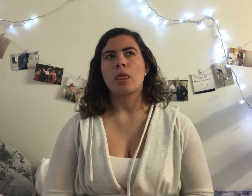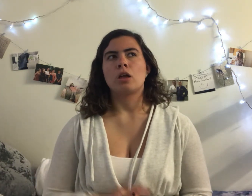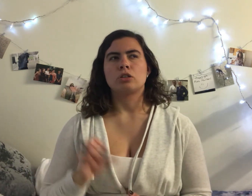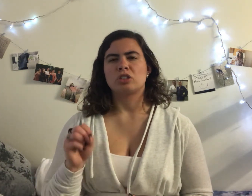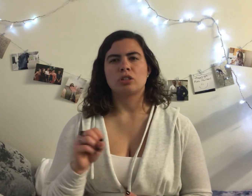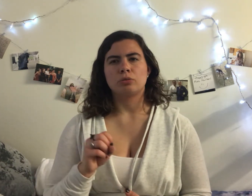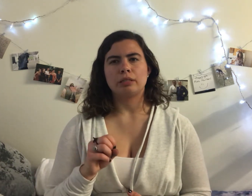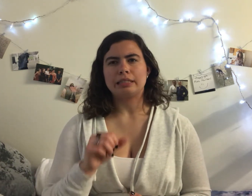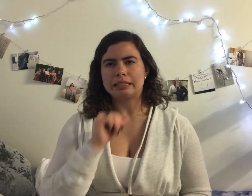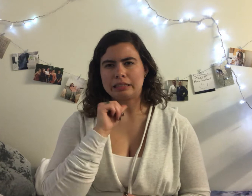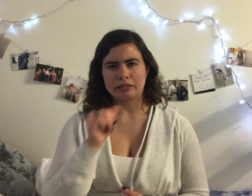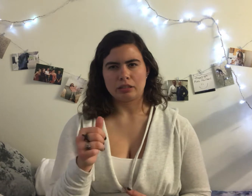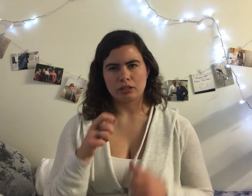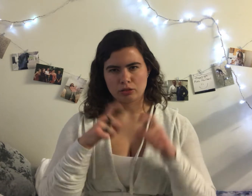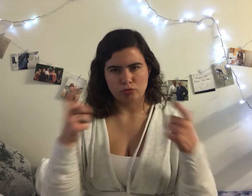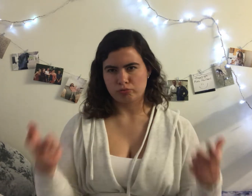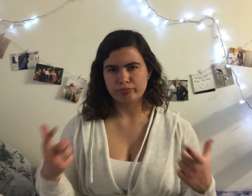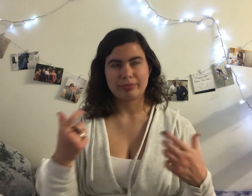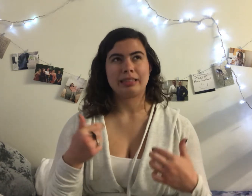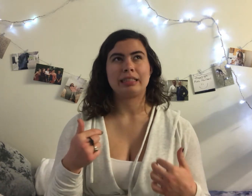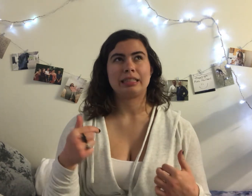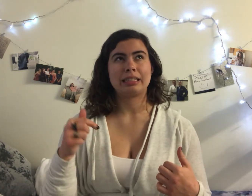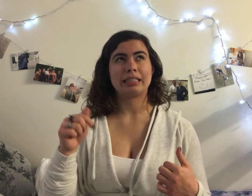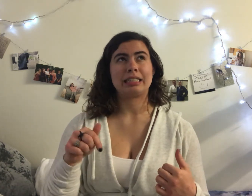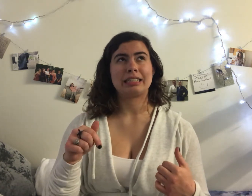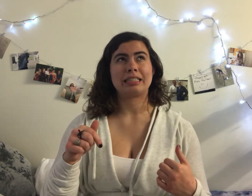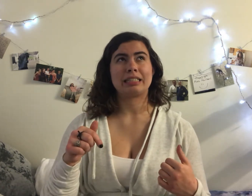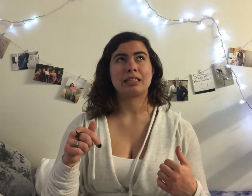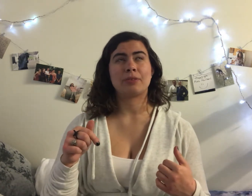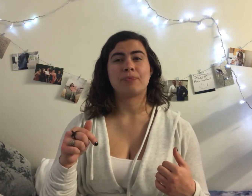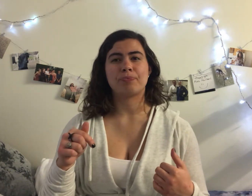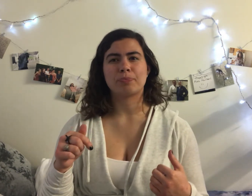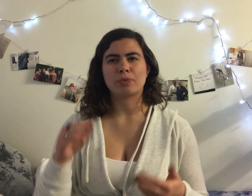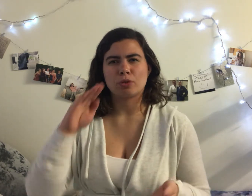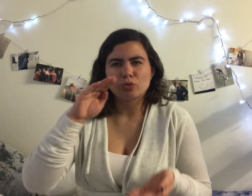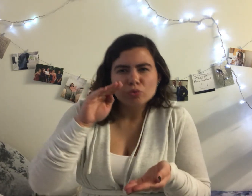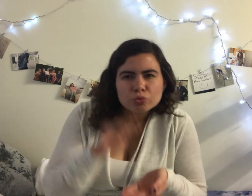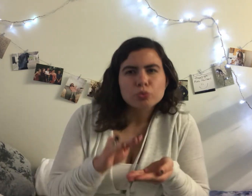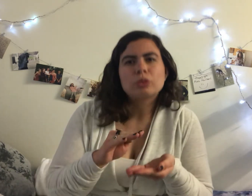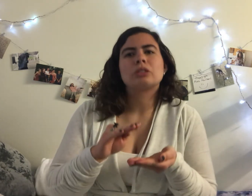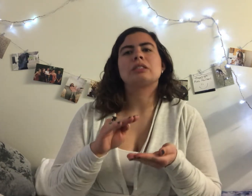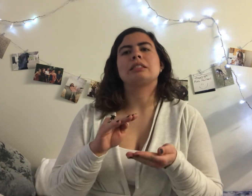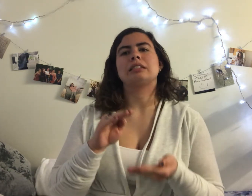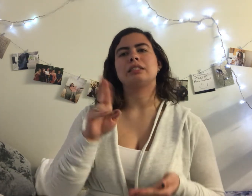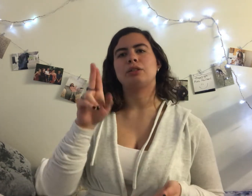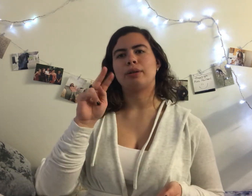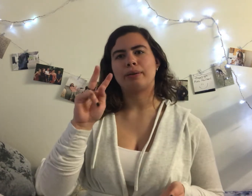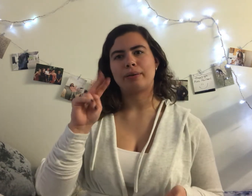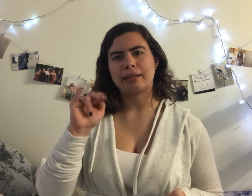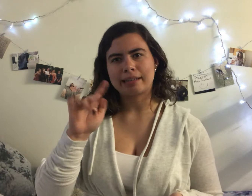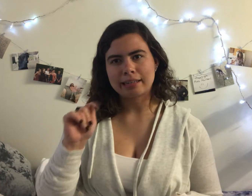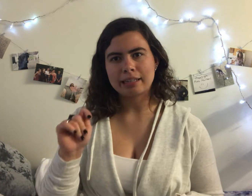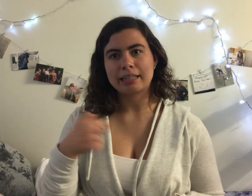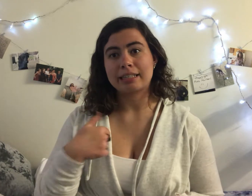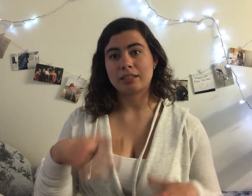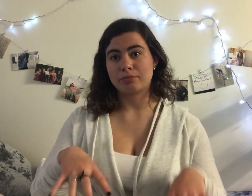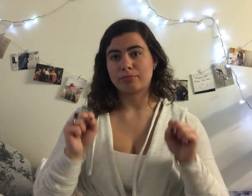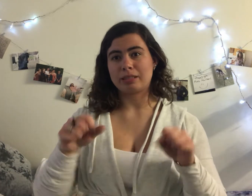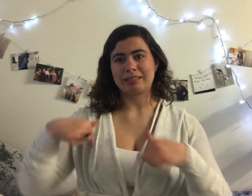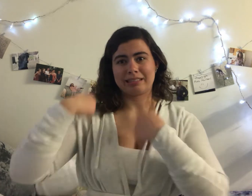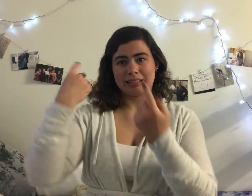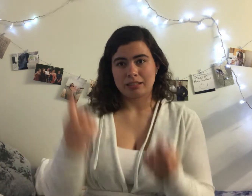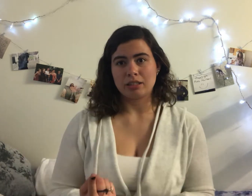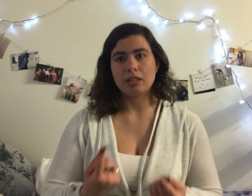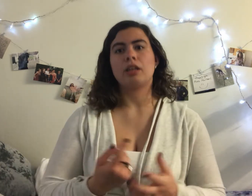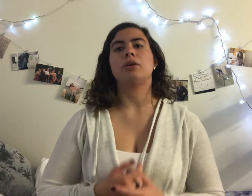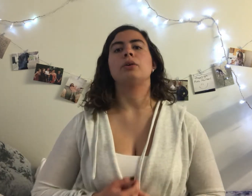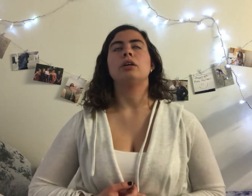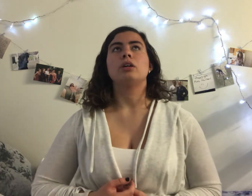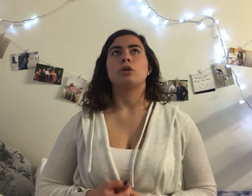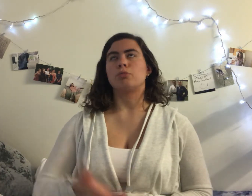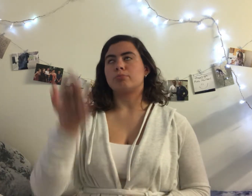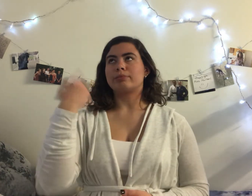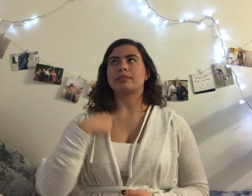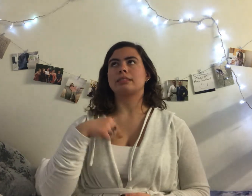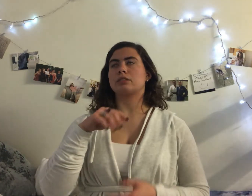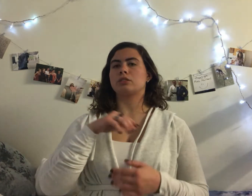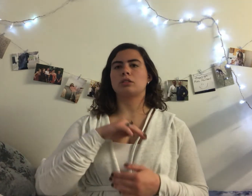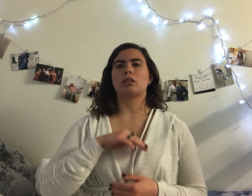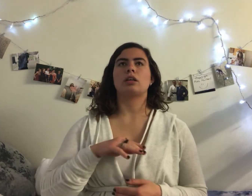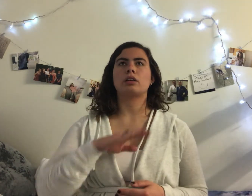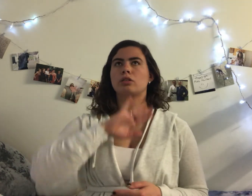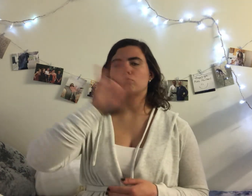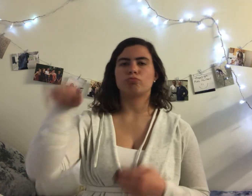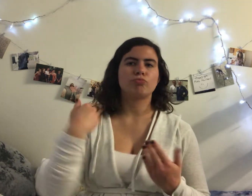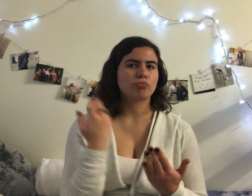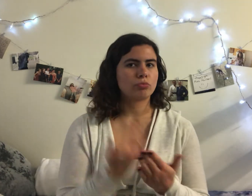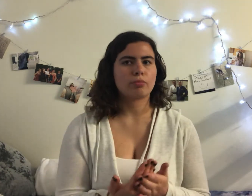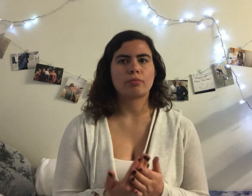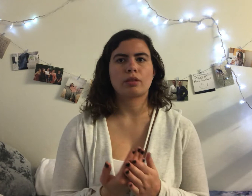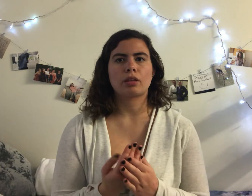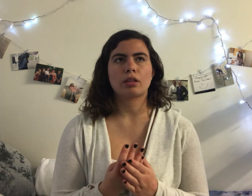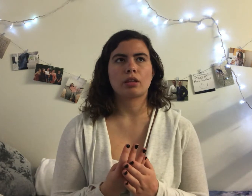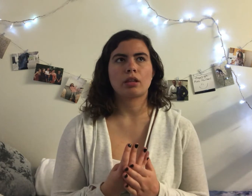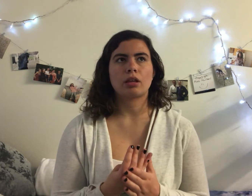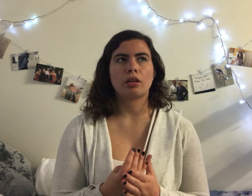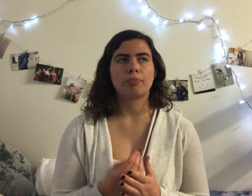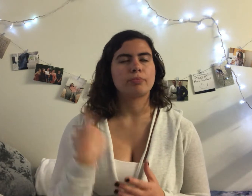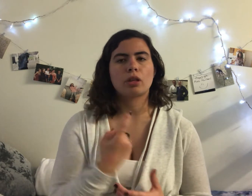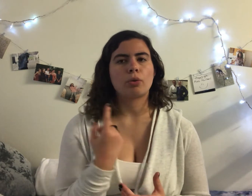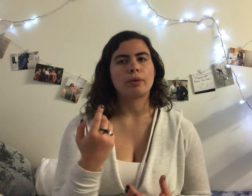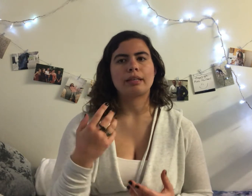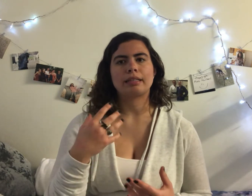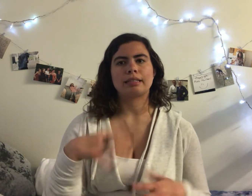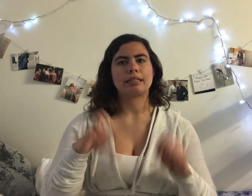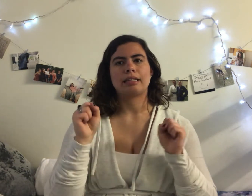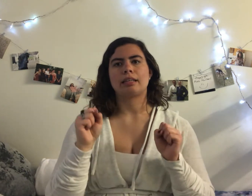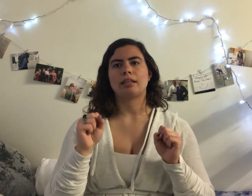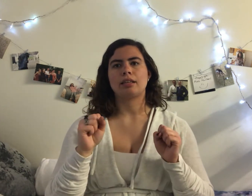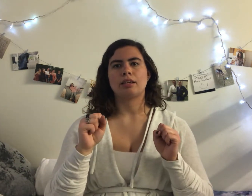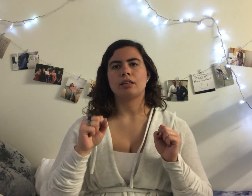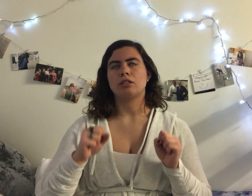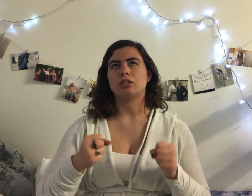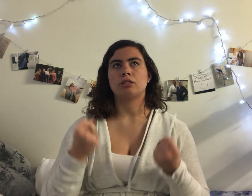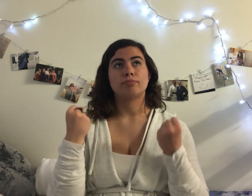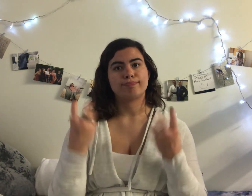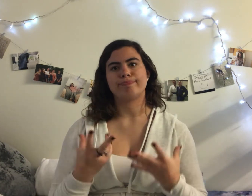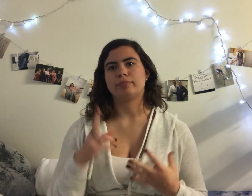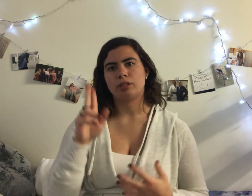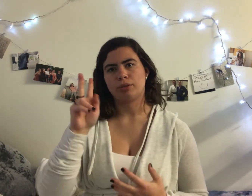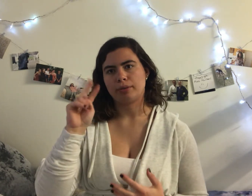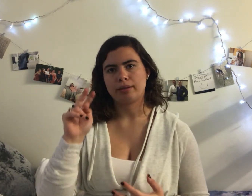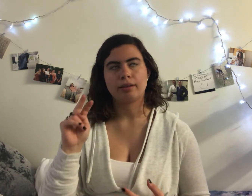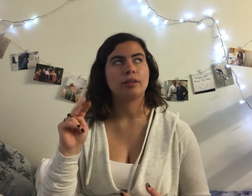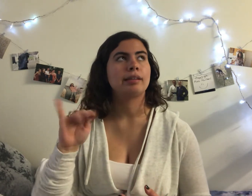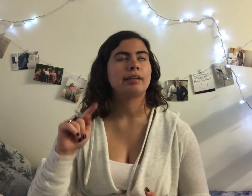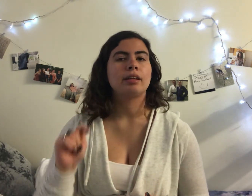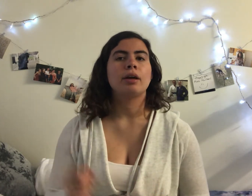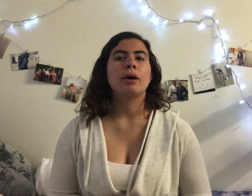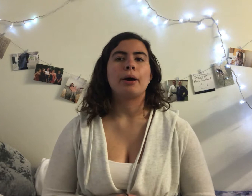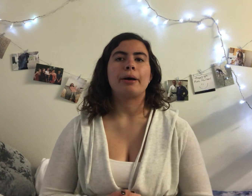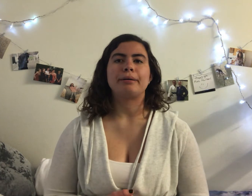So it's not a lot. This is the least amount of units I've ever taken. I've always taken a lot at a time before.